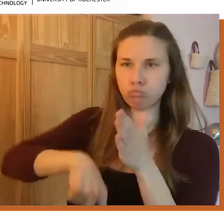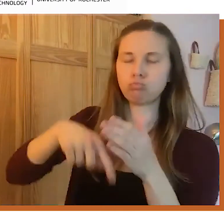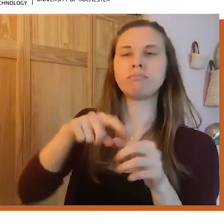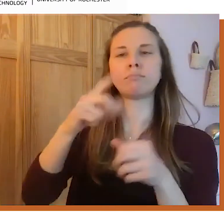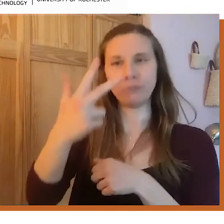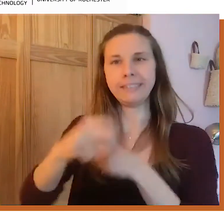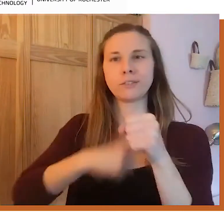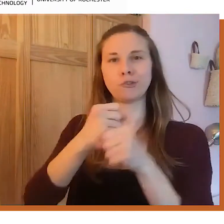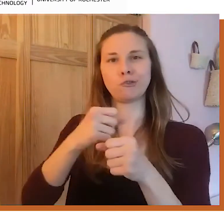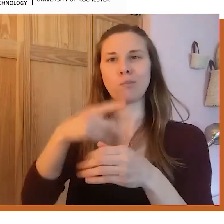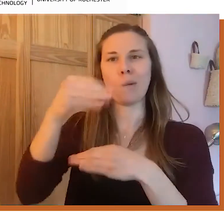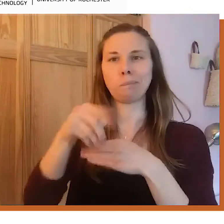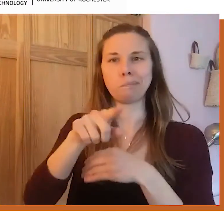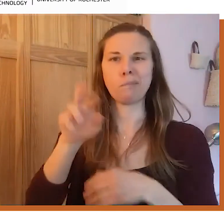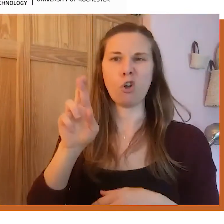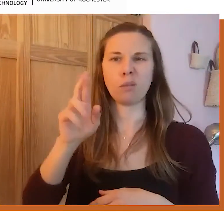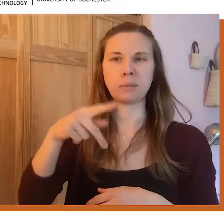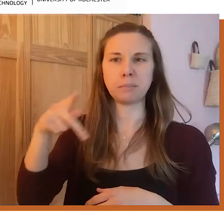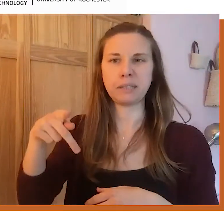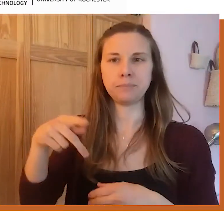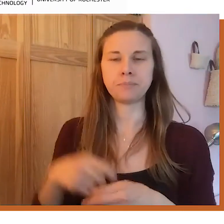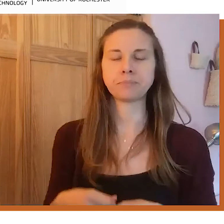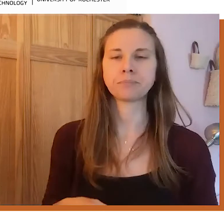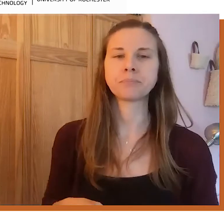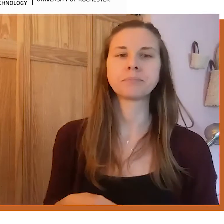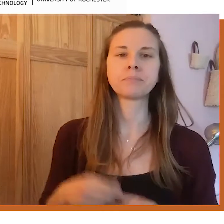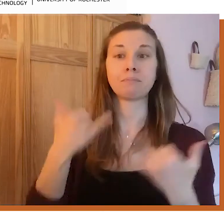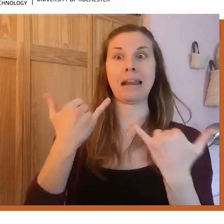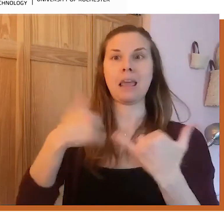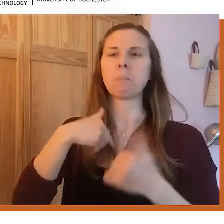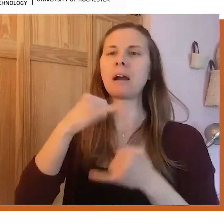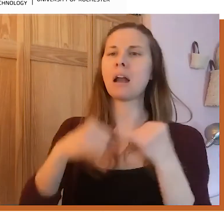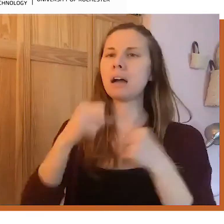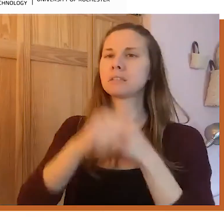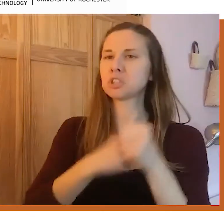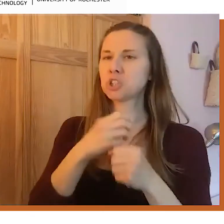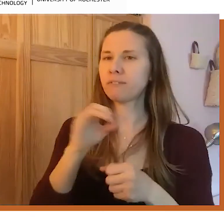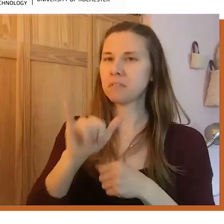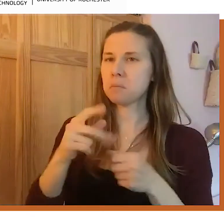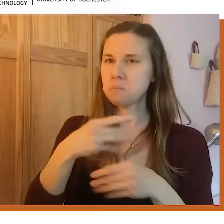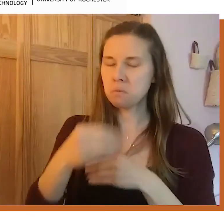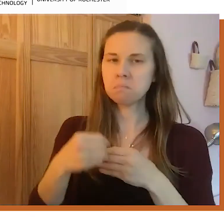so after the one-year postdoc, I joined the Rochester Postdoctorate Partnership for a 3-year postdoc, and I'm finishing